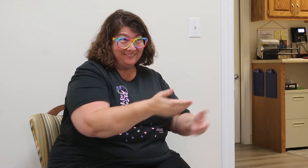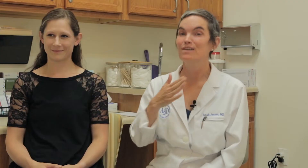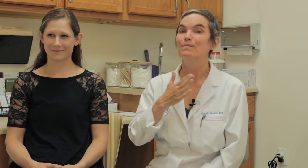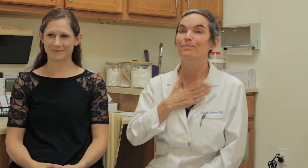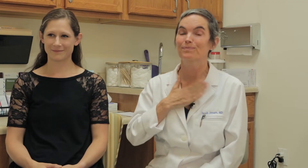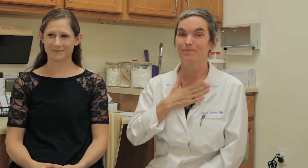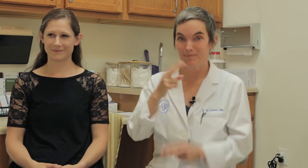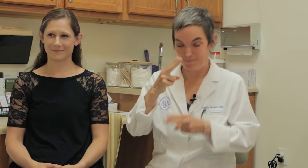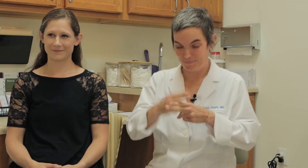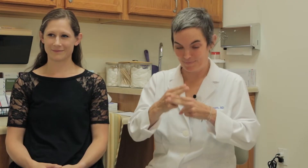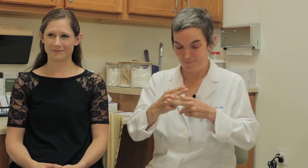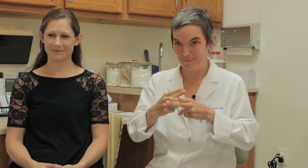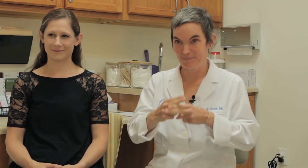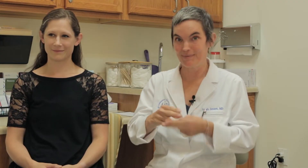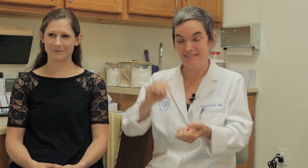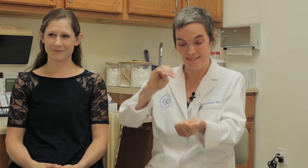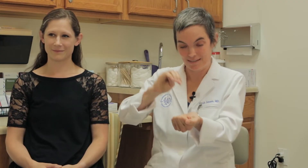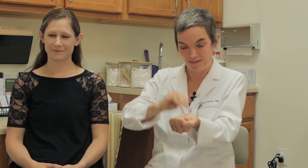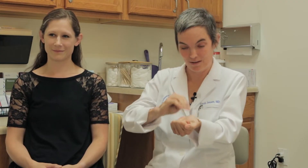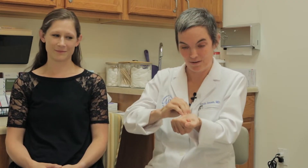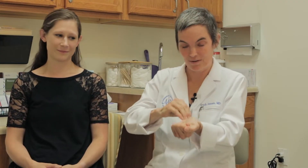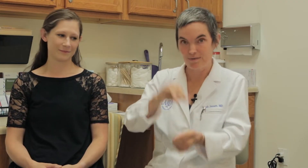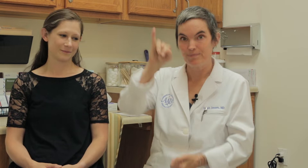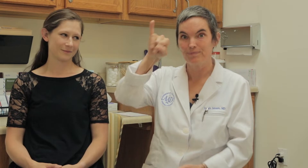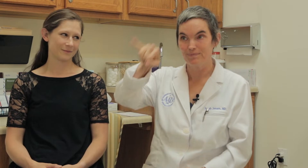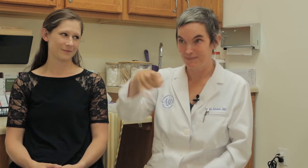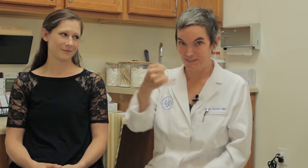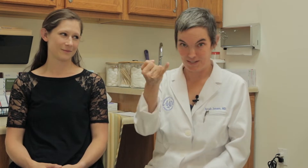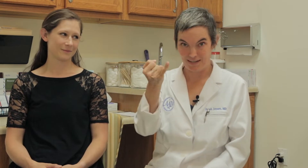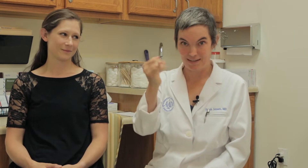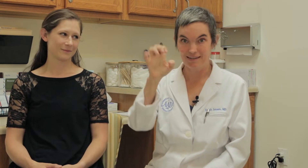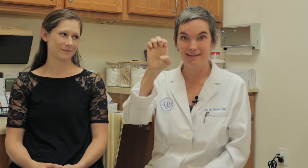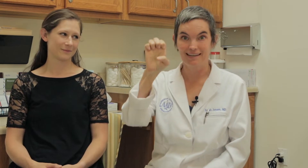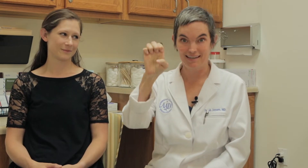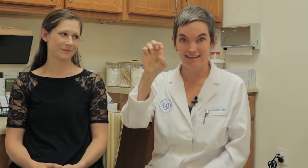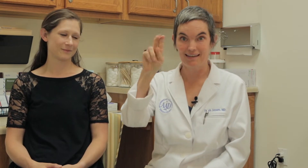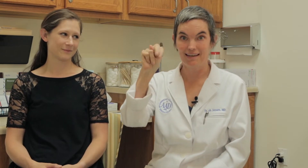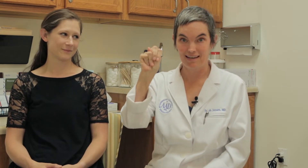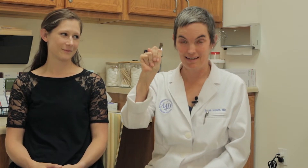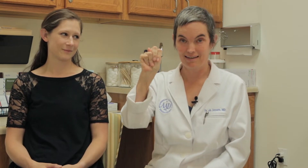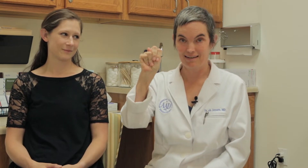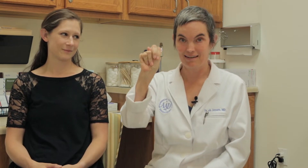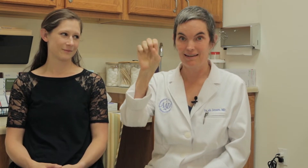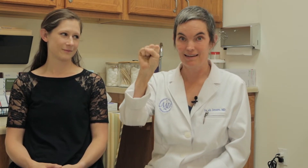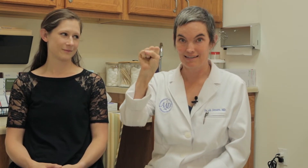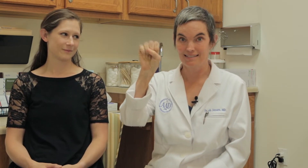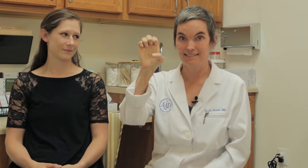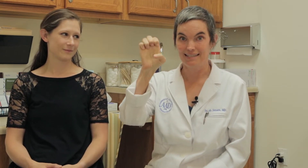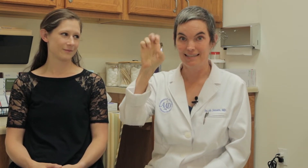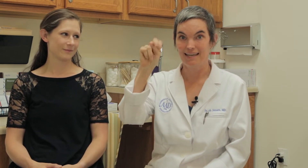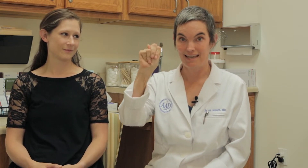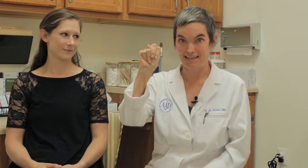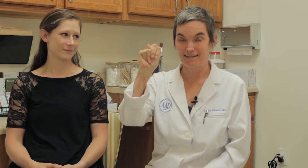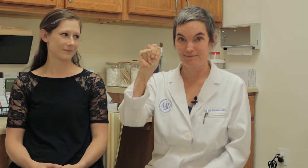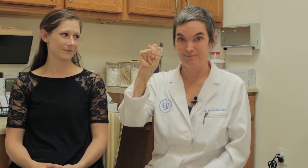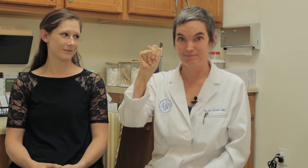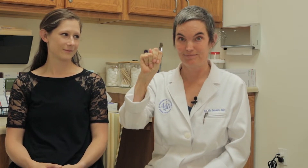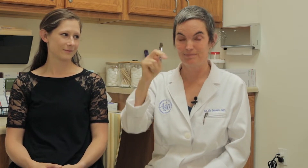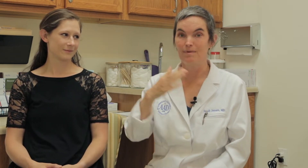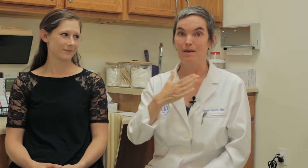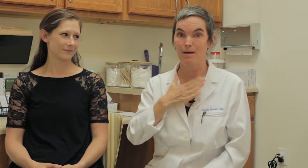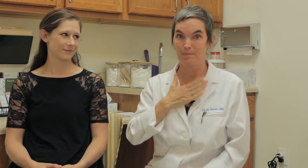Hi, my name is Dr. Jensen,